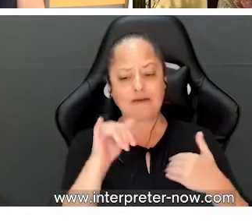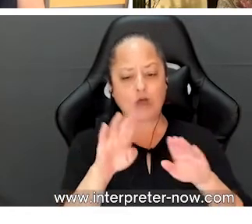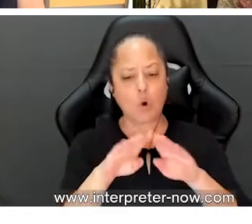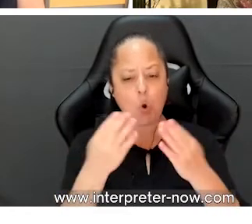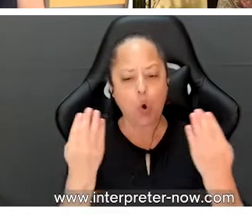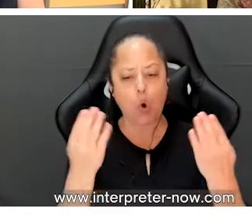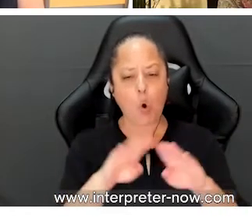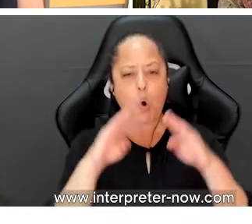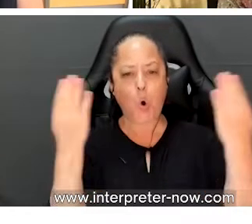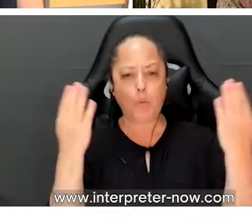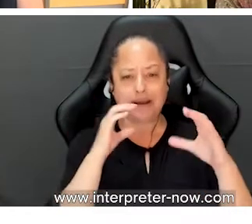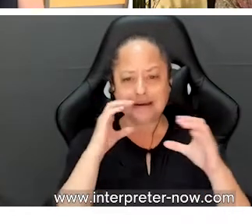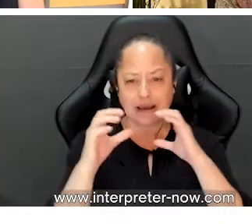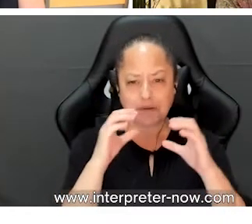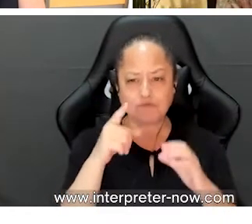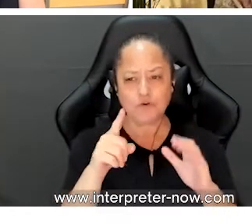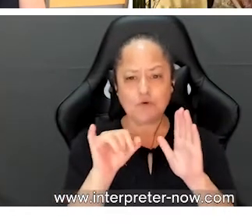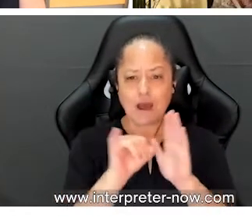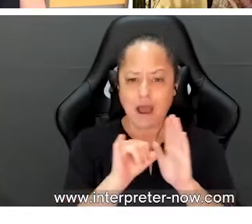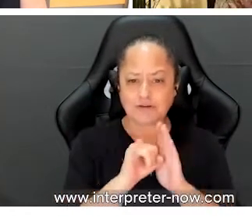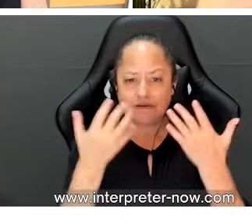this psychological safety that you've established in your organization.